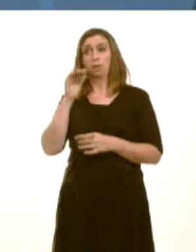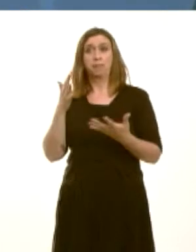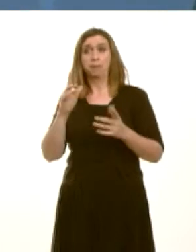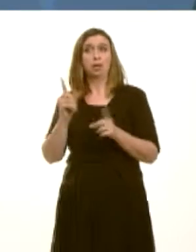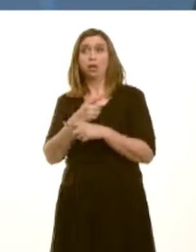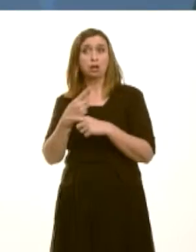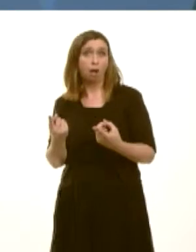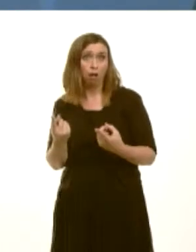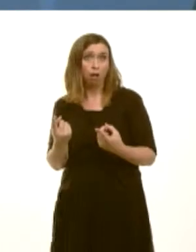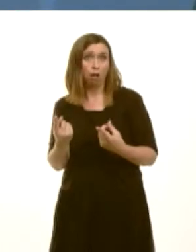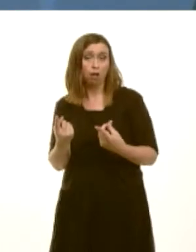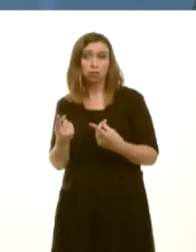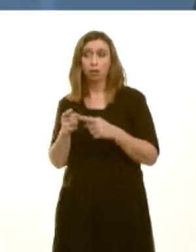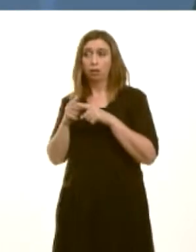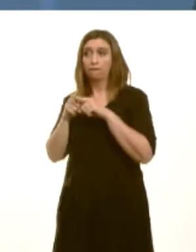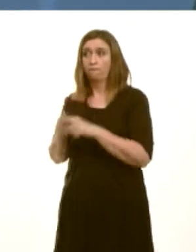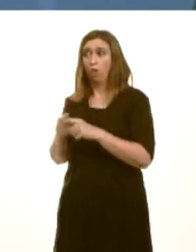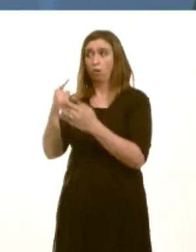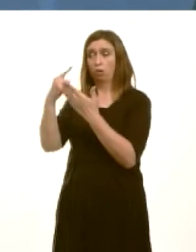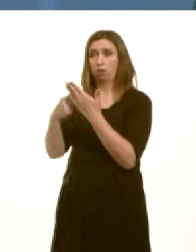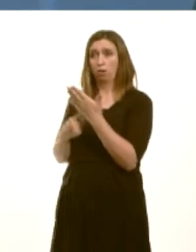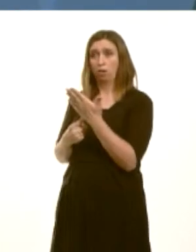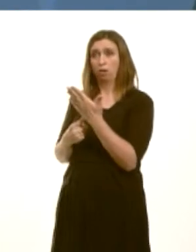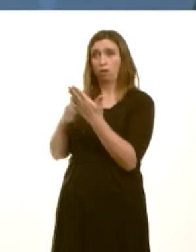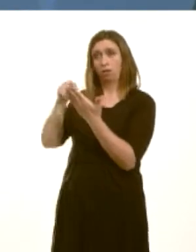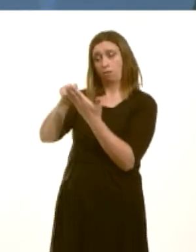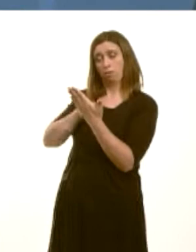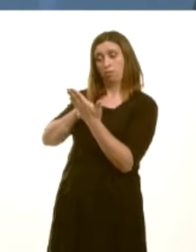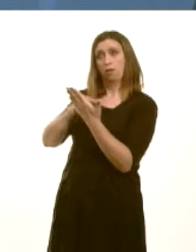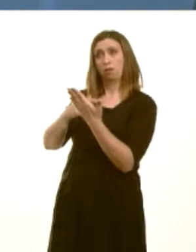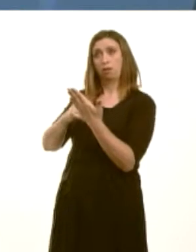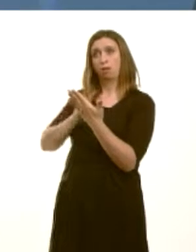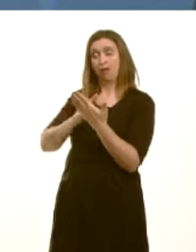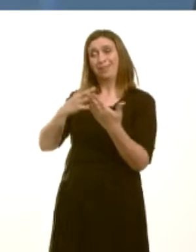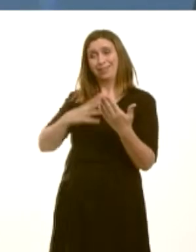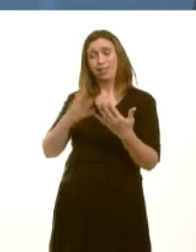comply with that duty to conscientiously consider objections that, under the statutory process,